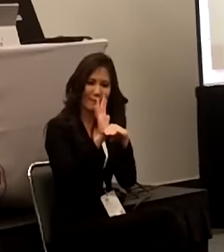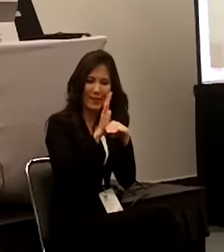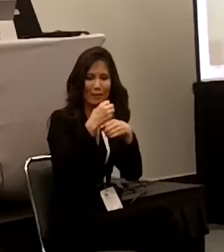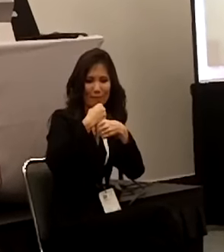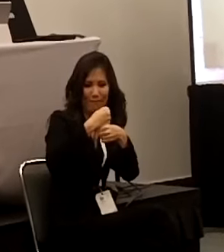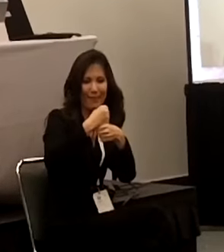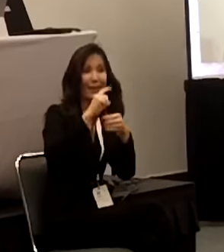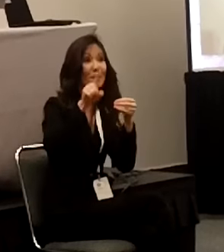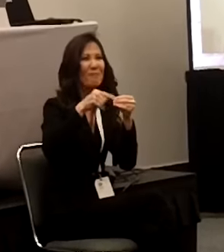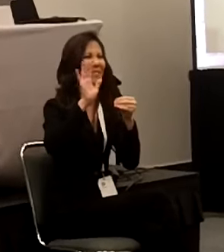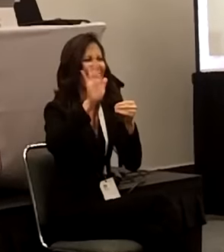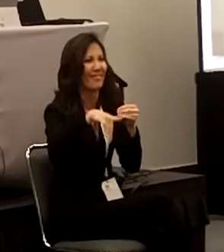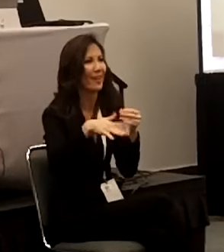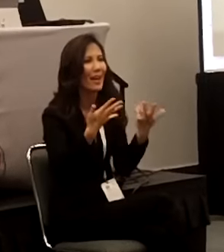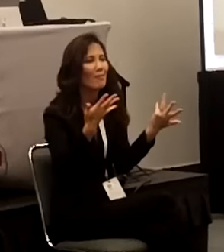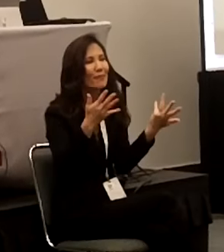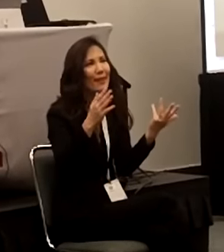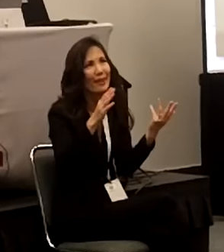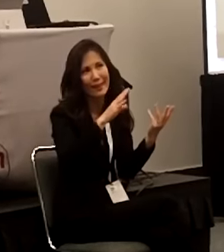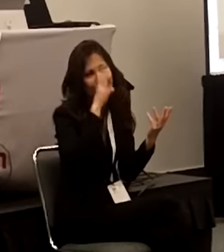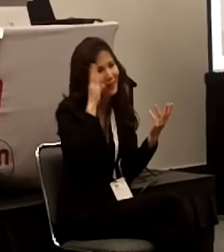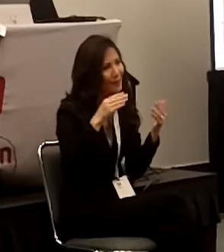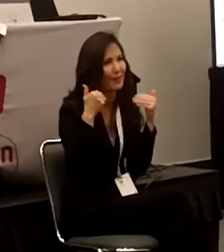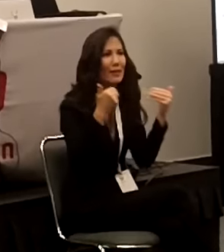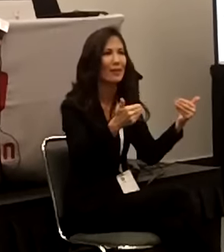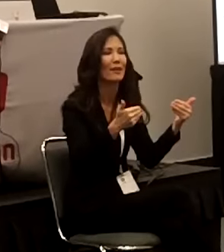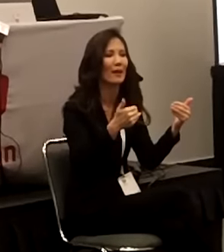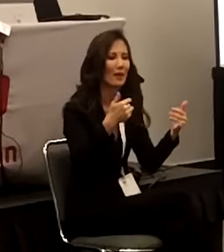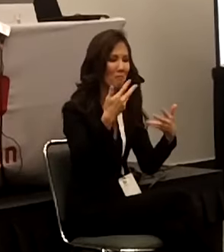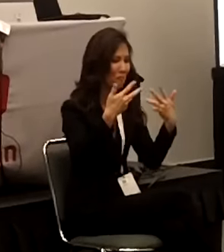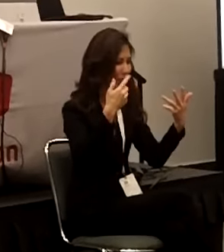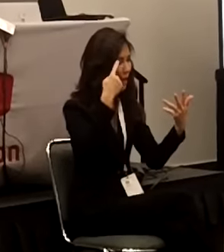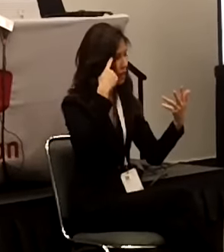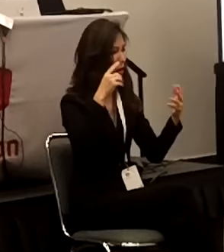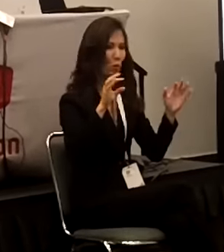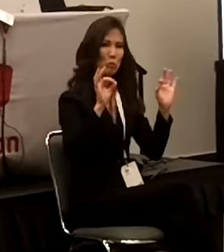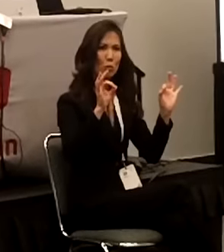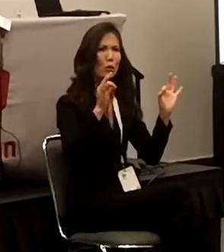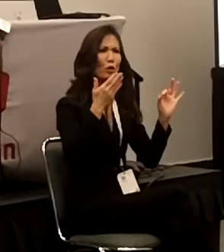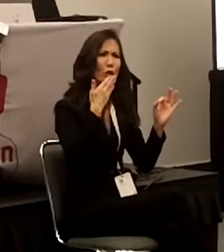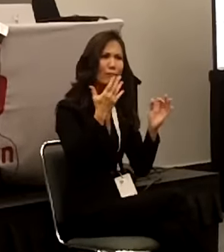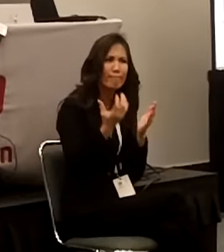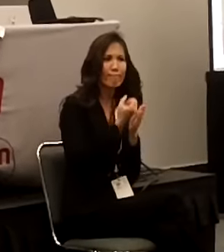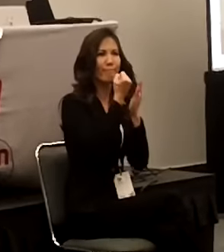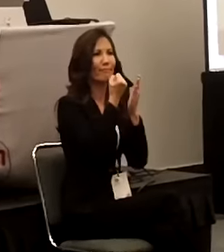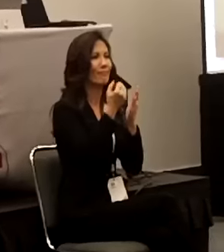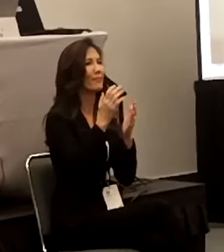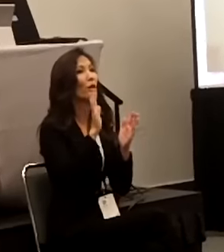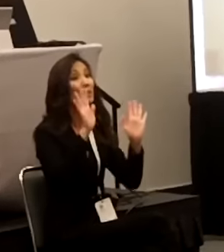and then, it never went up, and then I thought, perfect opportunity! But yep, so, here's the thing.